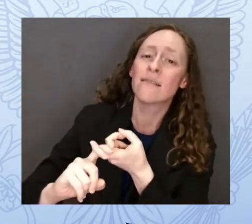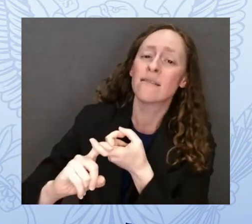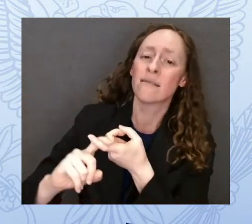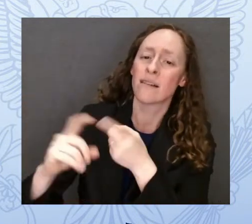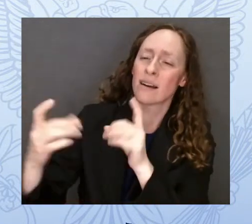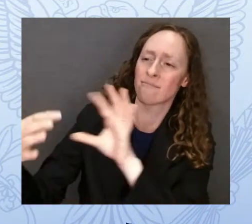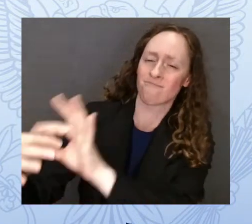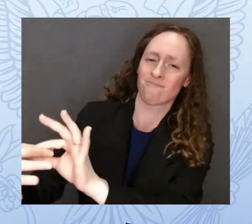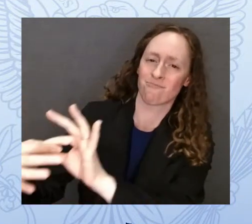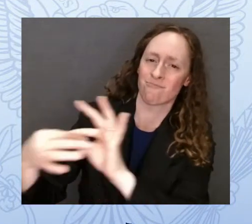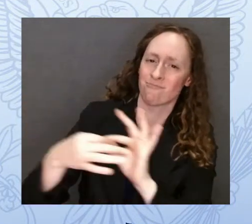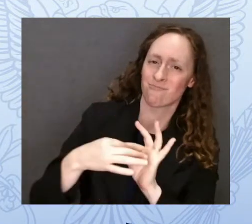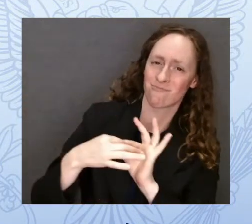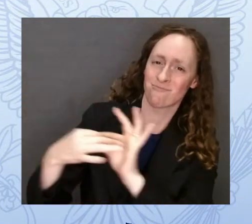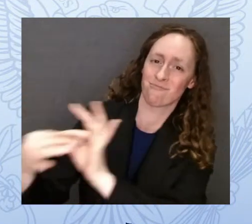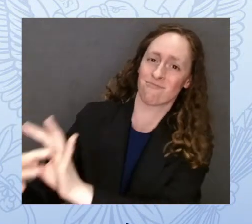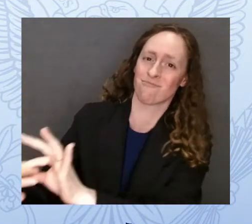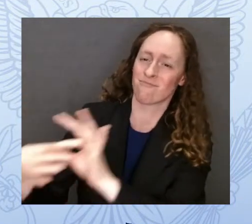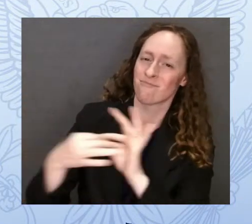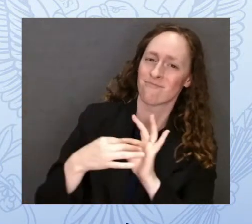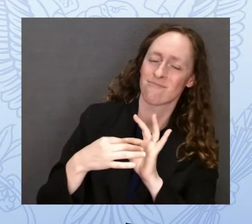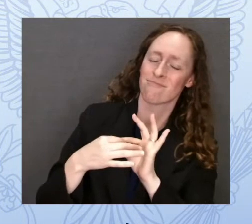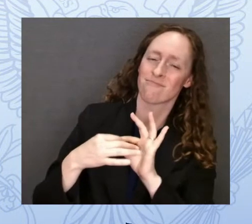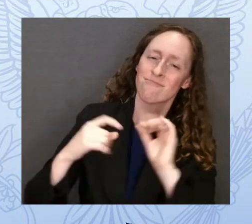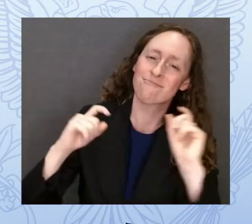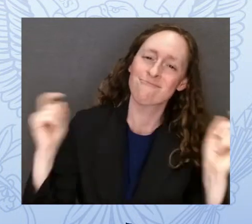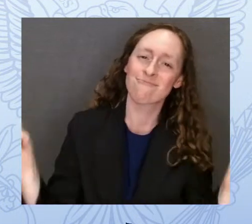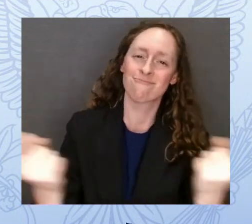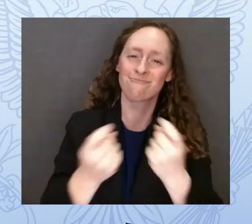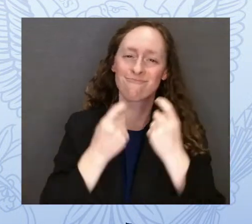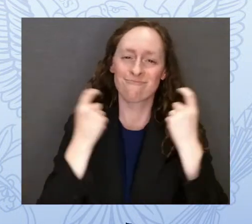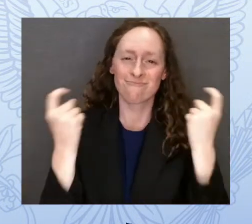As some of you may know, Prime Minister Modi is a vegetarian.